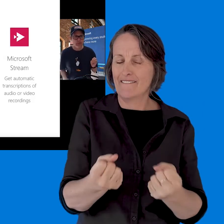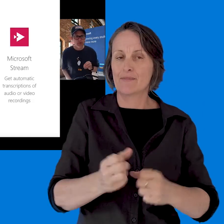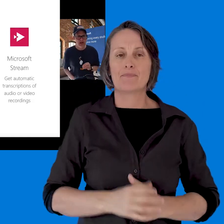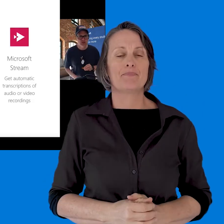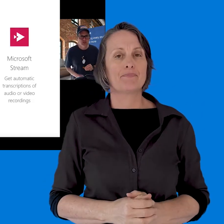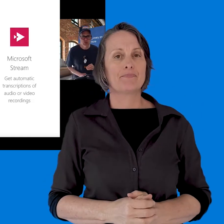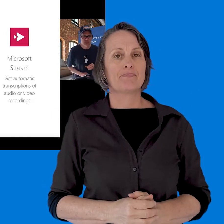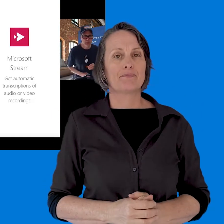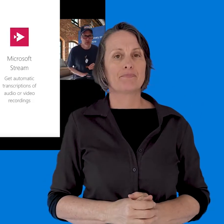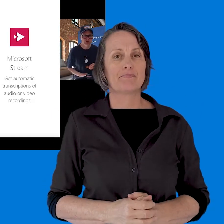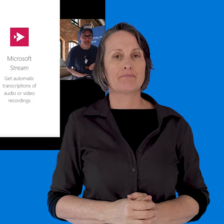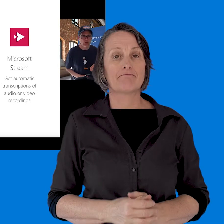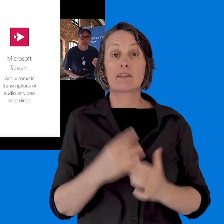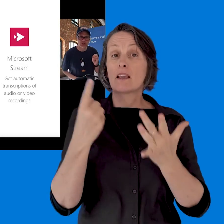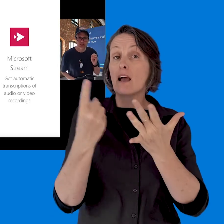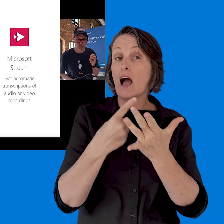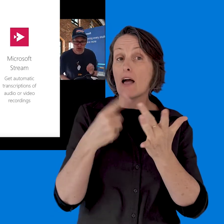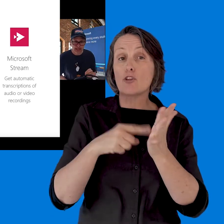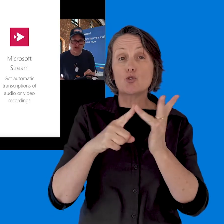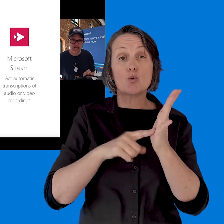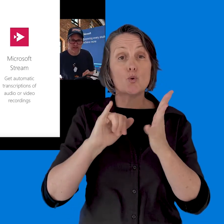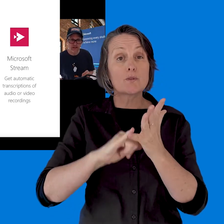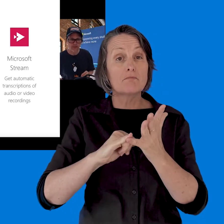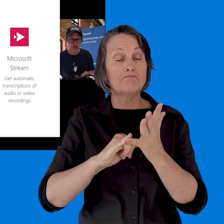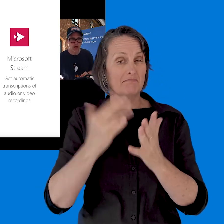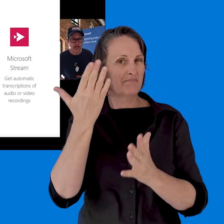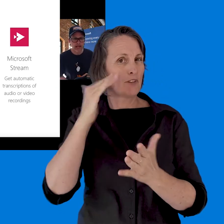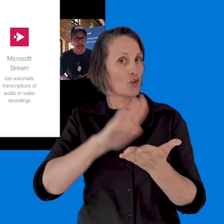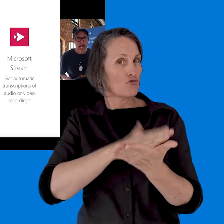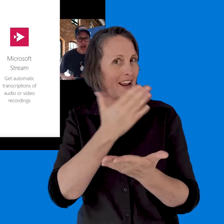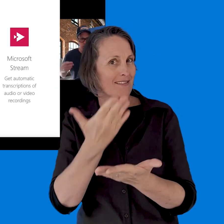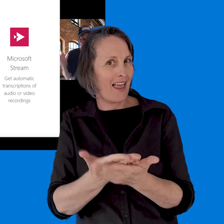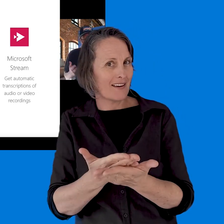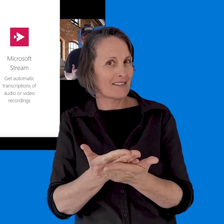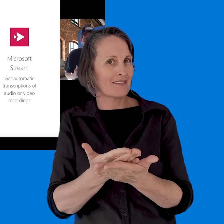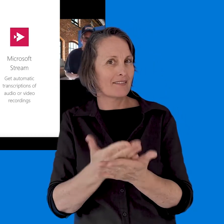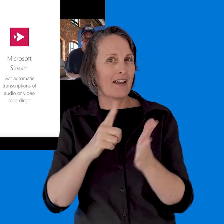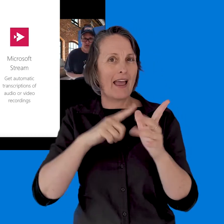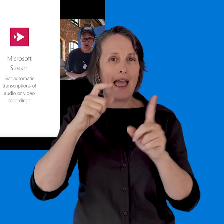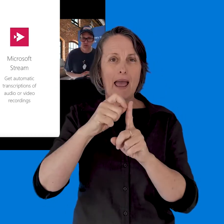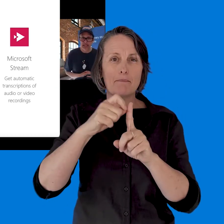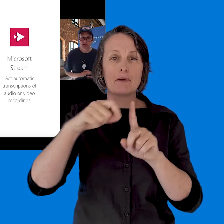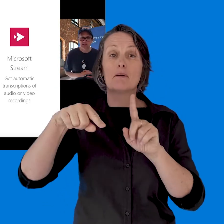A couple of other tools that we looked at, we looked at translator. OK. And we also looked at Microsoft Lens.